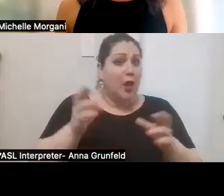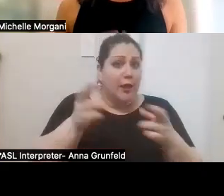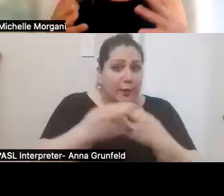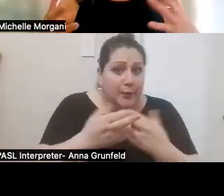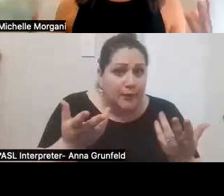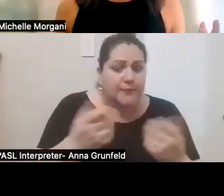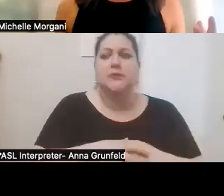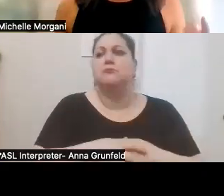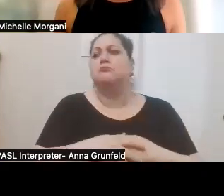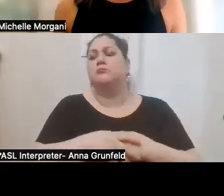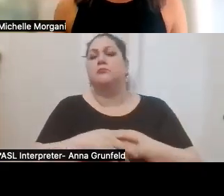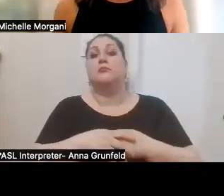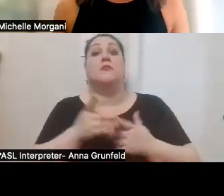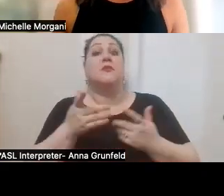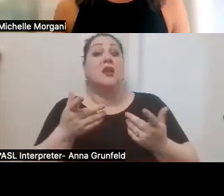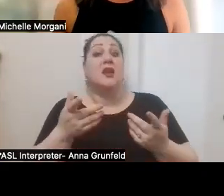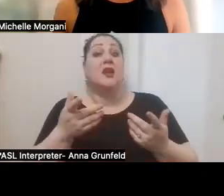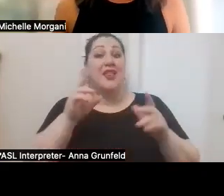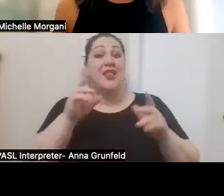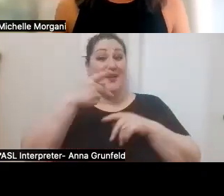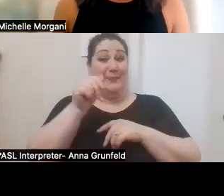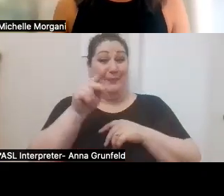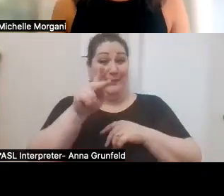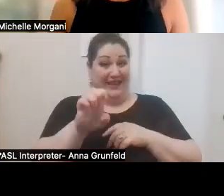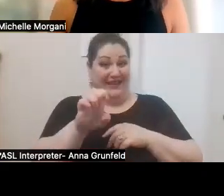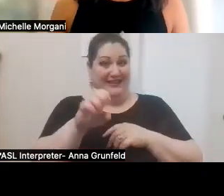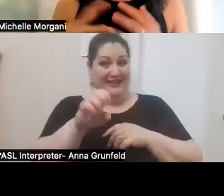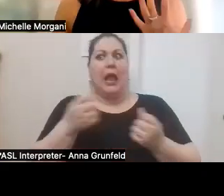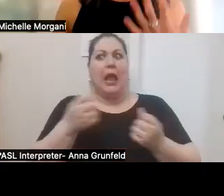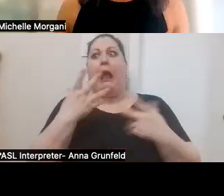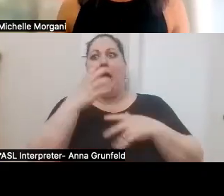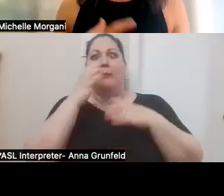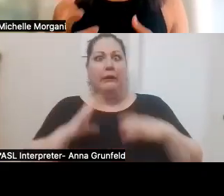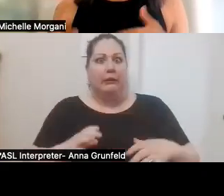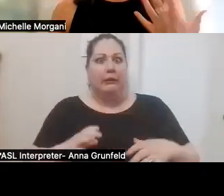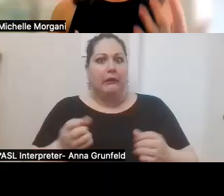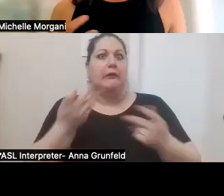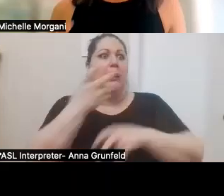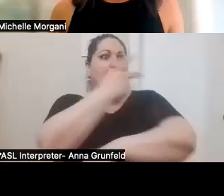how many patients will they be seeing in a day, what are the hours, what are the expectations.